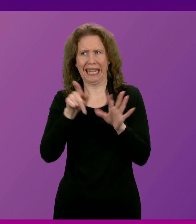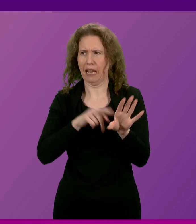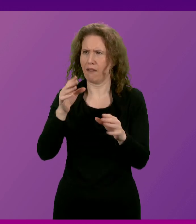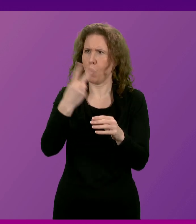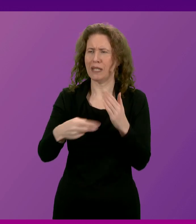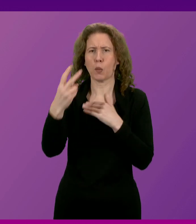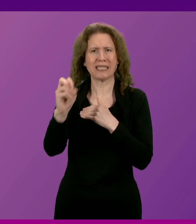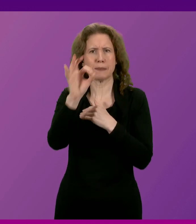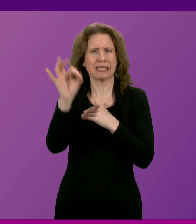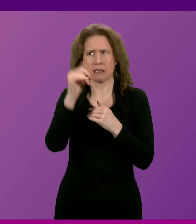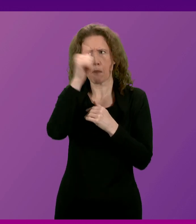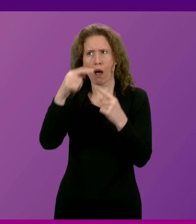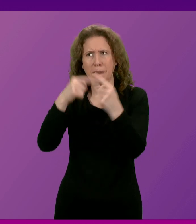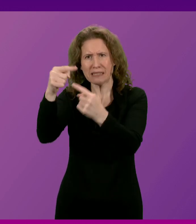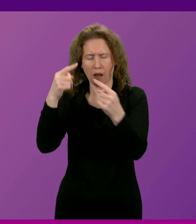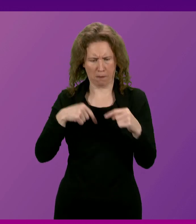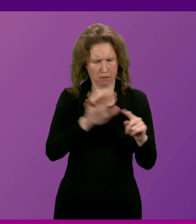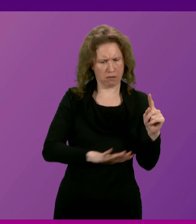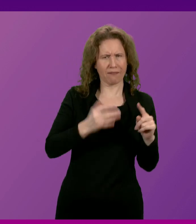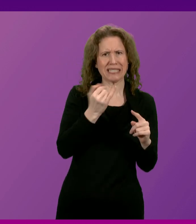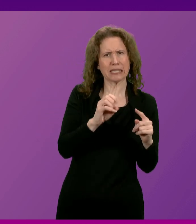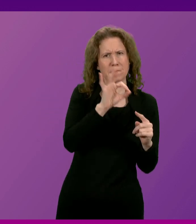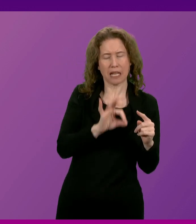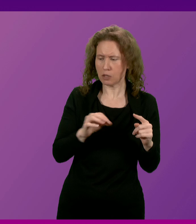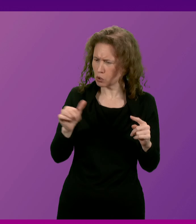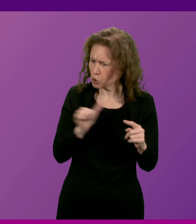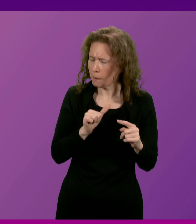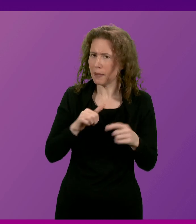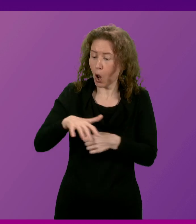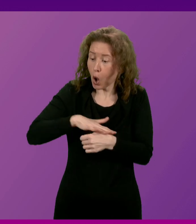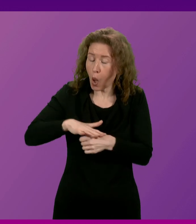roll-out, with delivery through locally recruited suppliers, rather than the current supplier-led